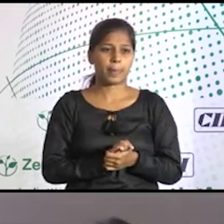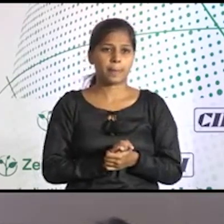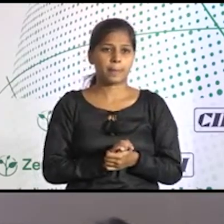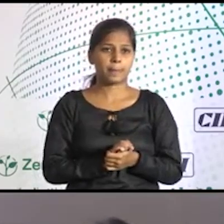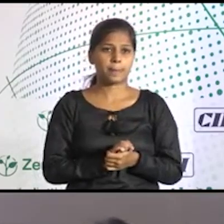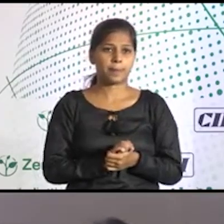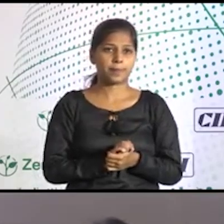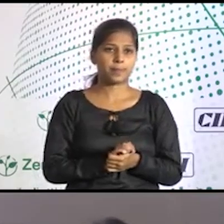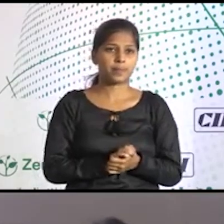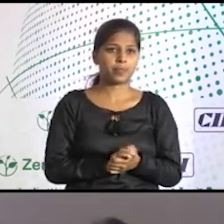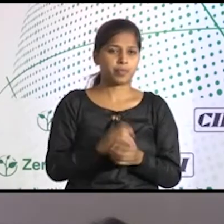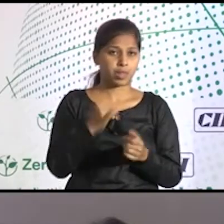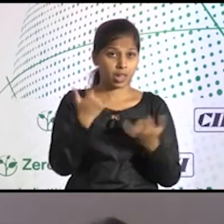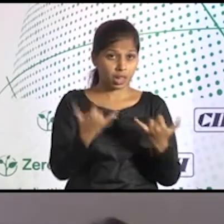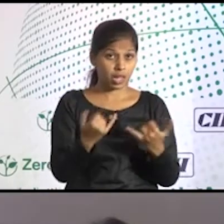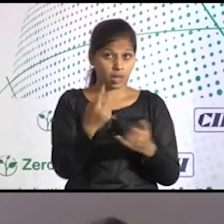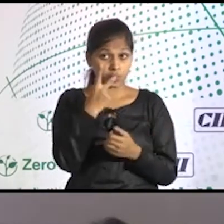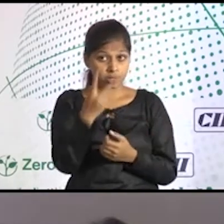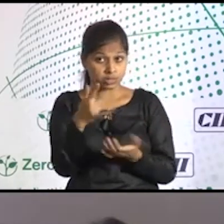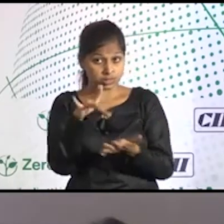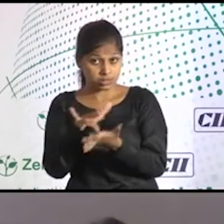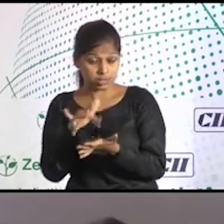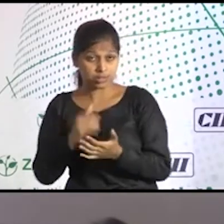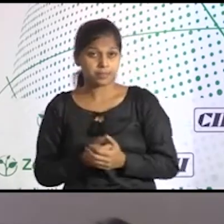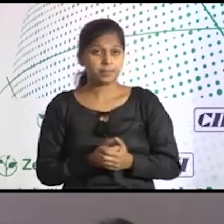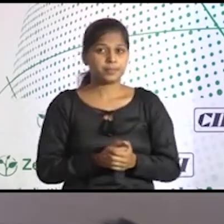Is that element even there in Israel? Is there something that we could learn?